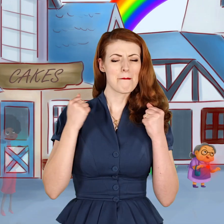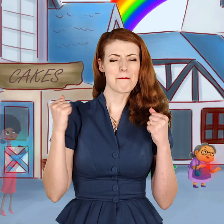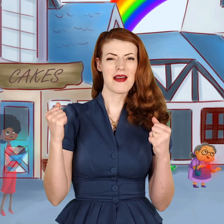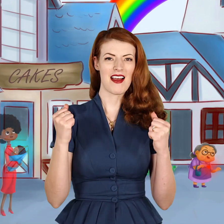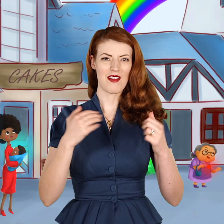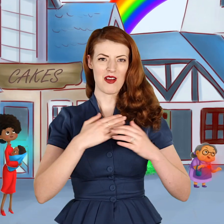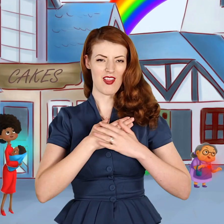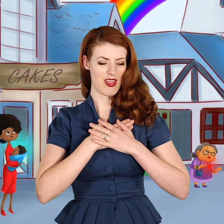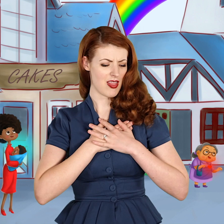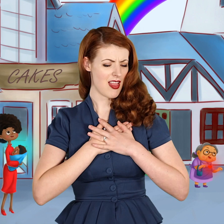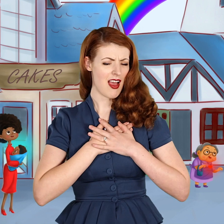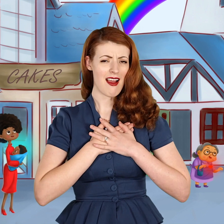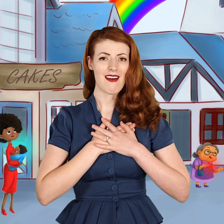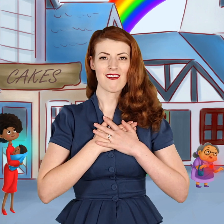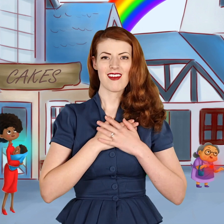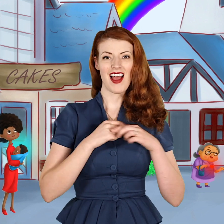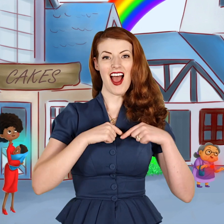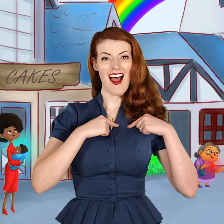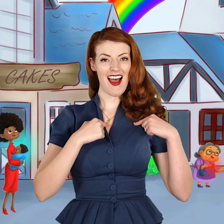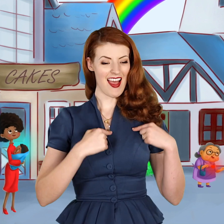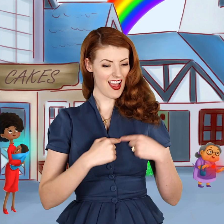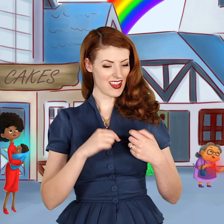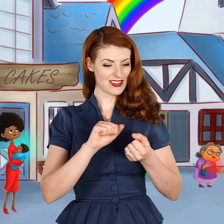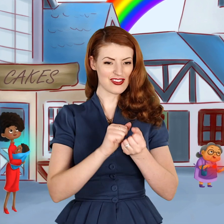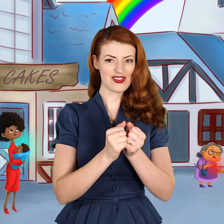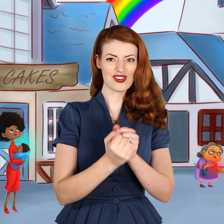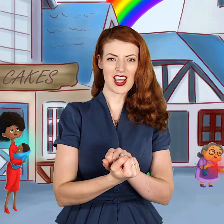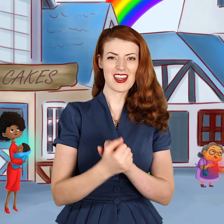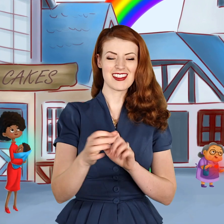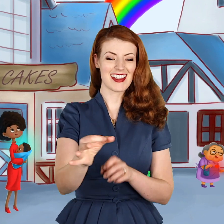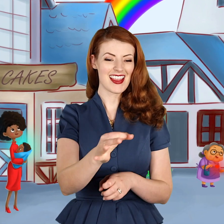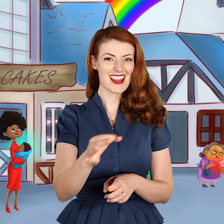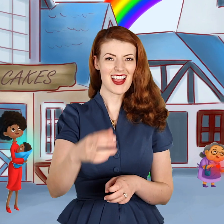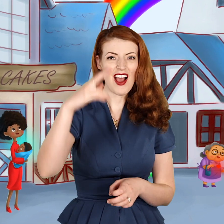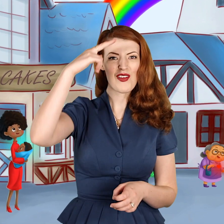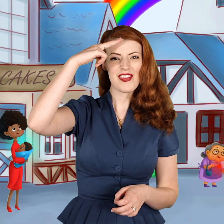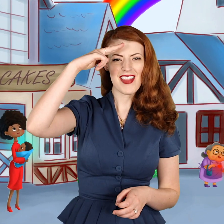Through the power of love, his heart changed the town’s sign.